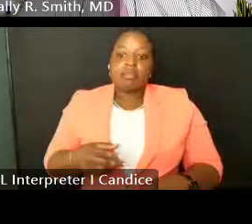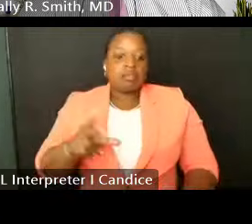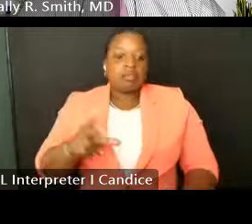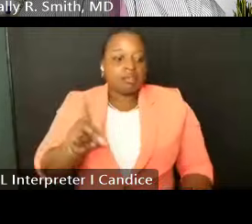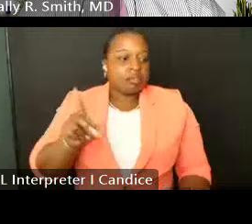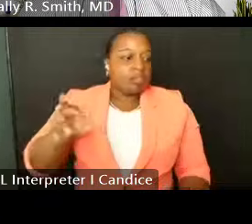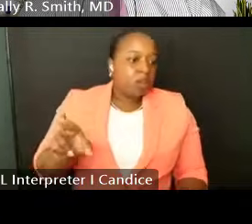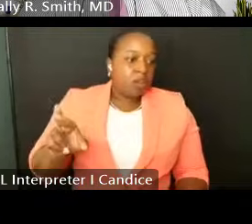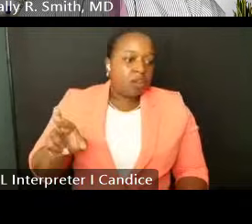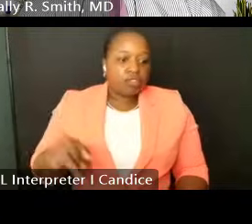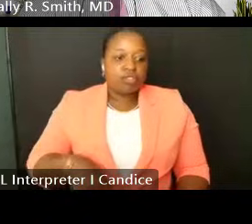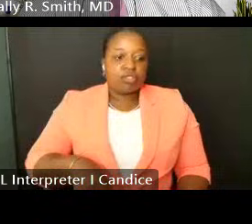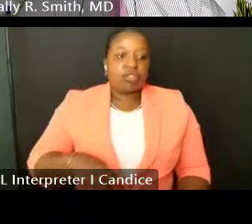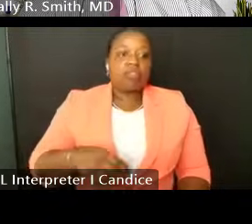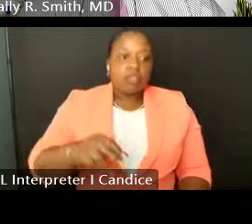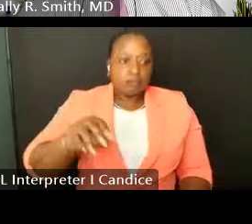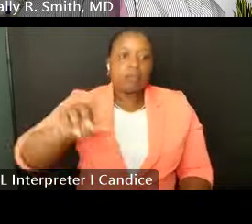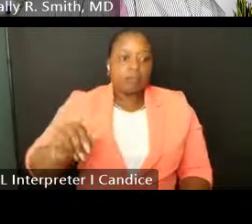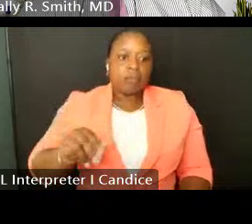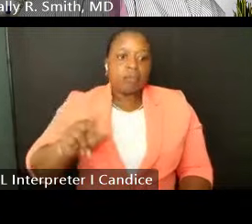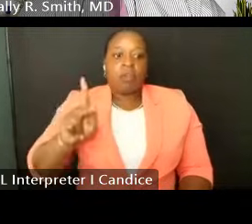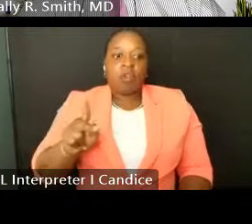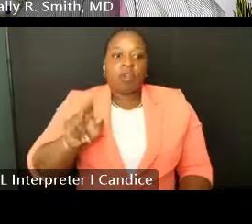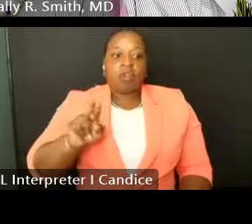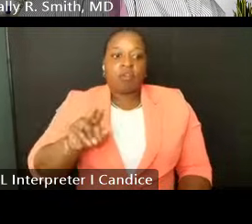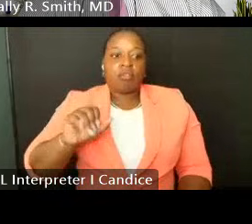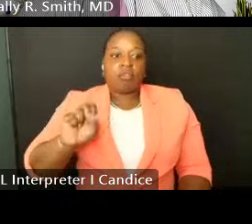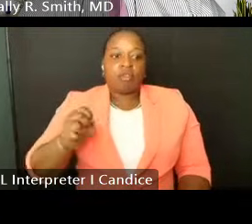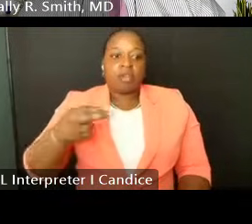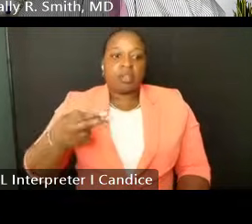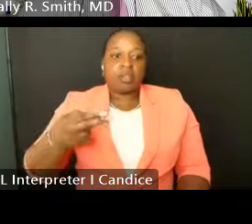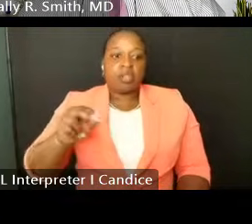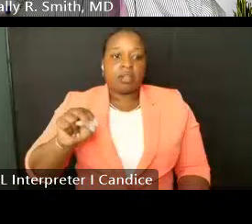who is professor of pediatrics and chief of the section of pediatric hematology, oncology,